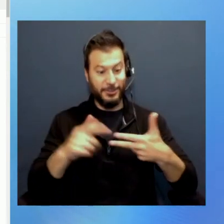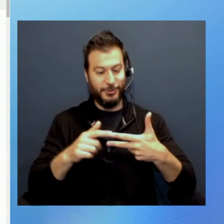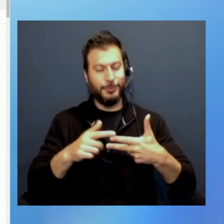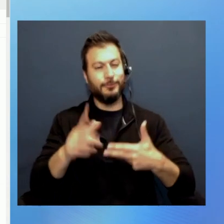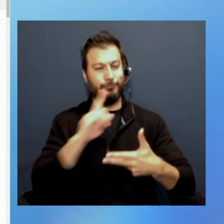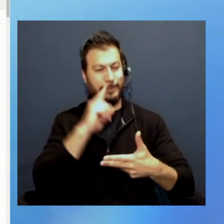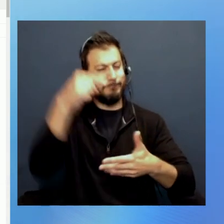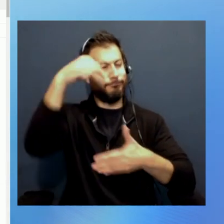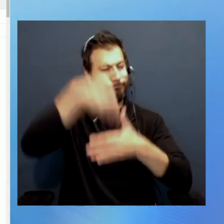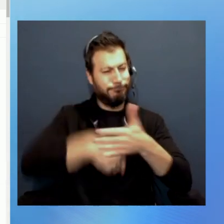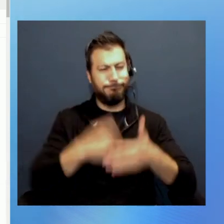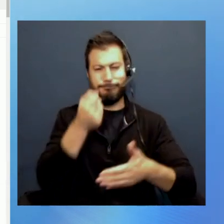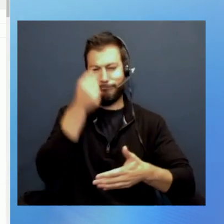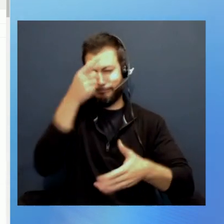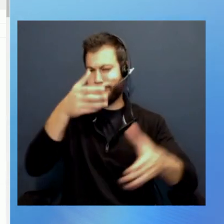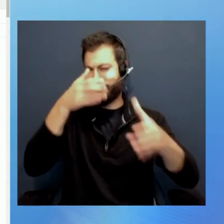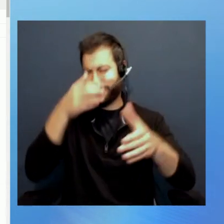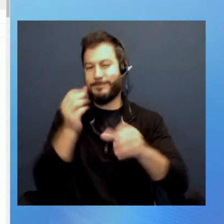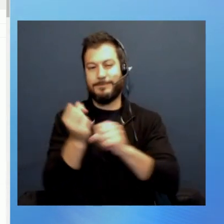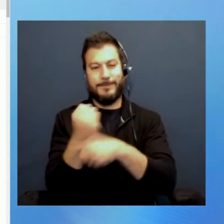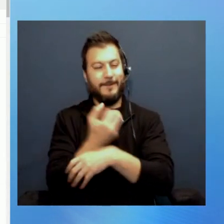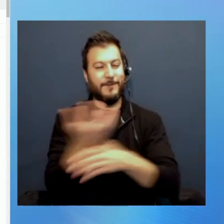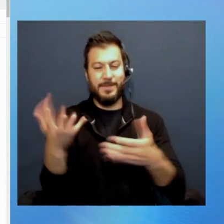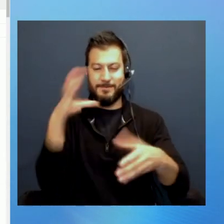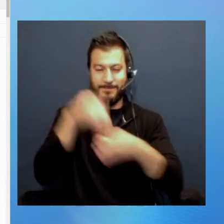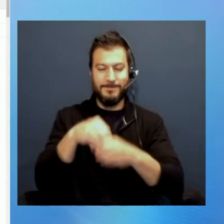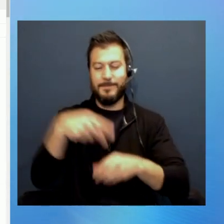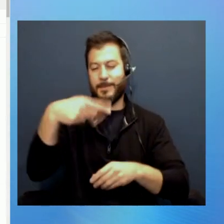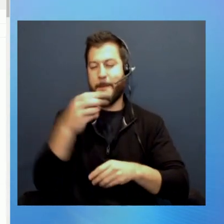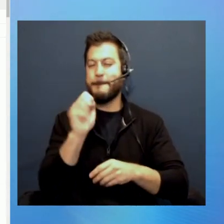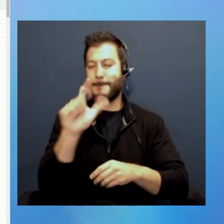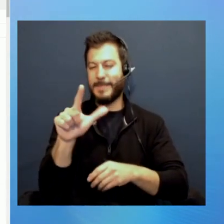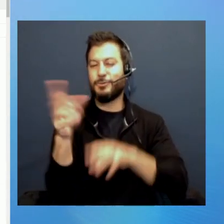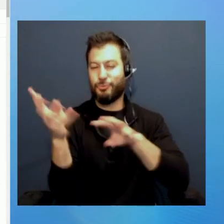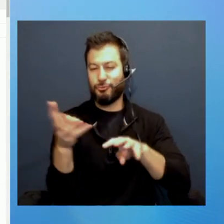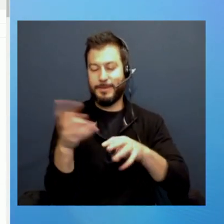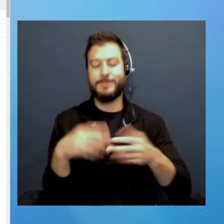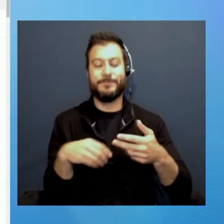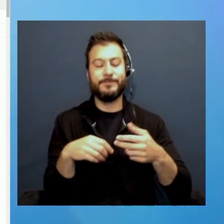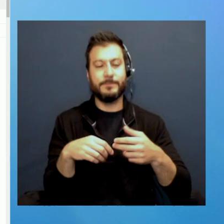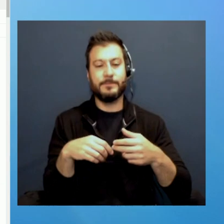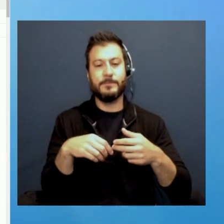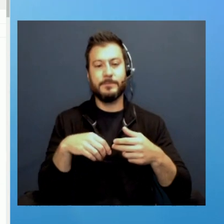After you've done this, you really know everything that makes up Pixel Streaming.